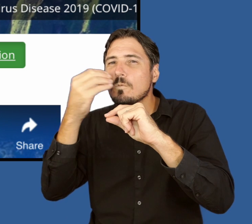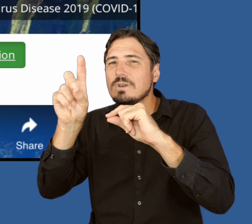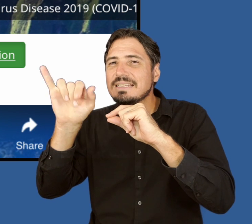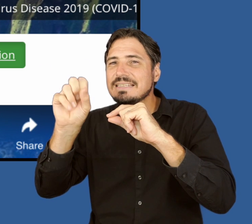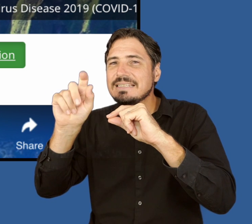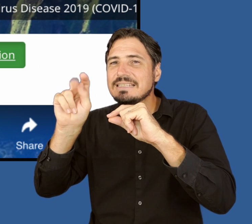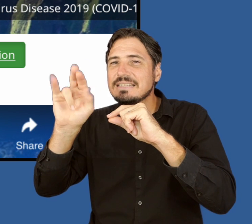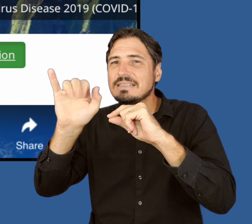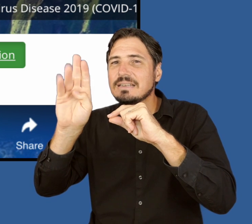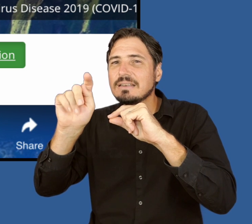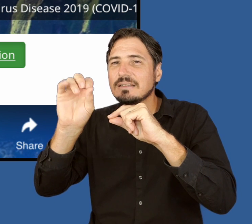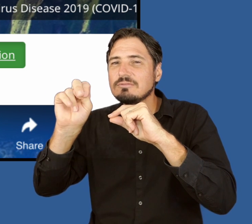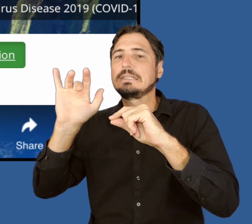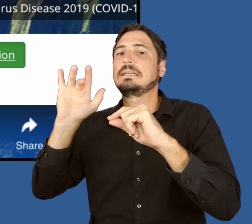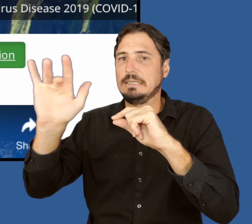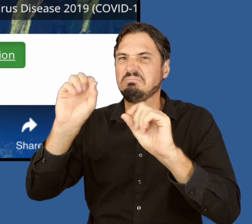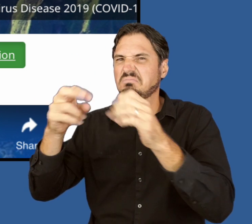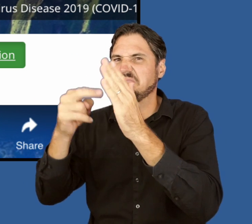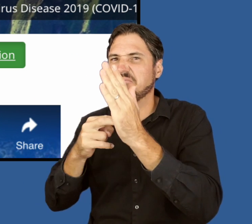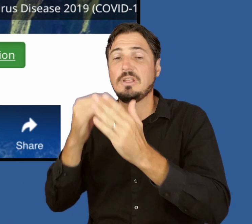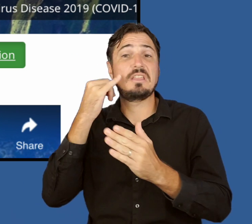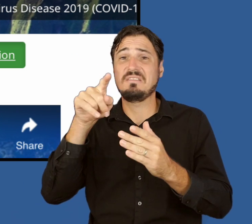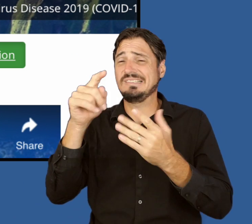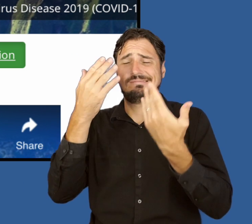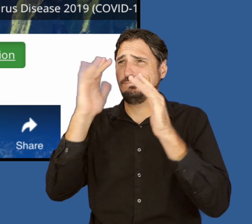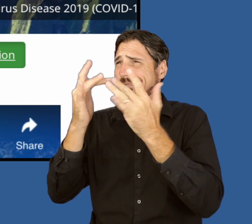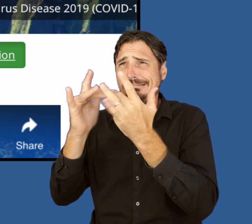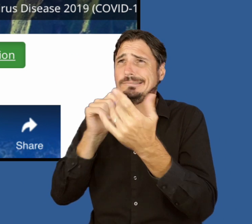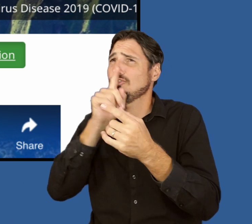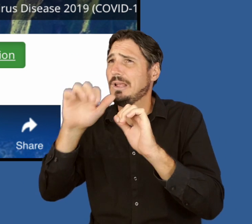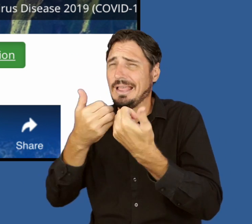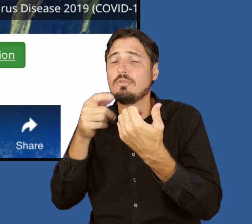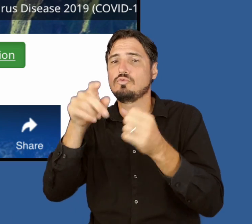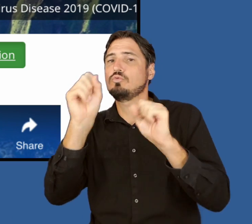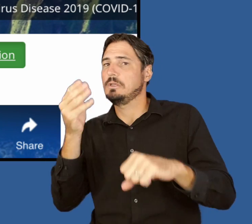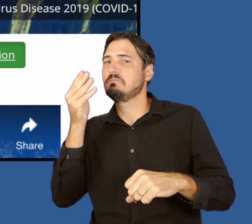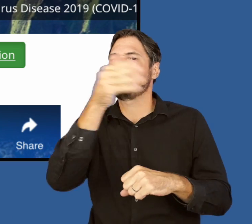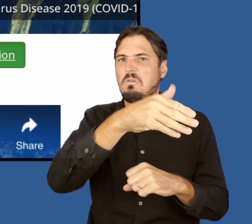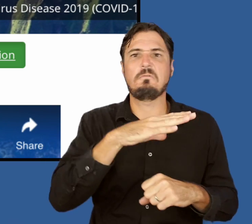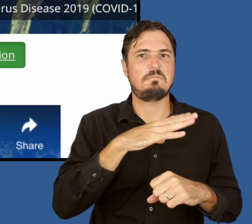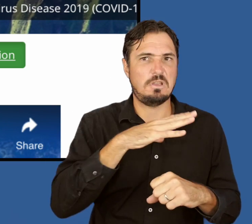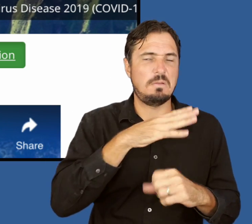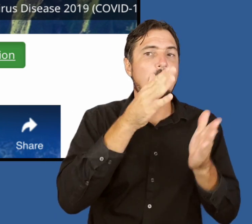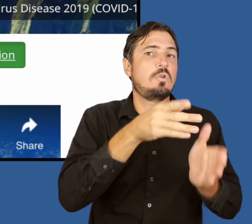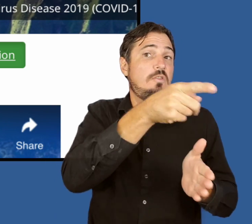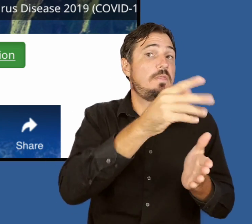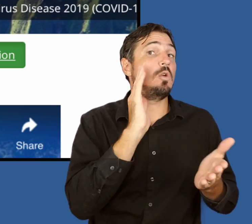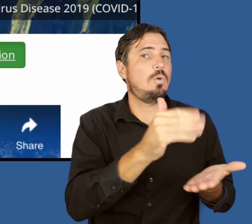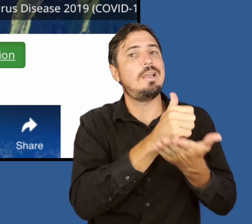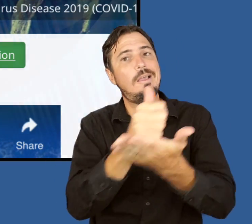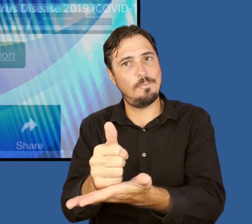If you are unable to register online, distribution staff at the neighborhood centers will be available to help you with the registration process